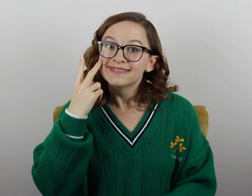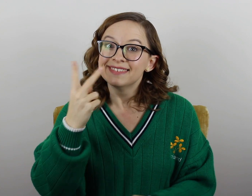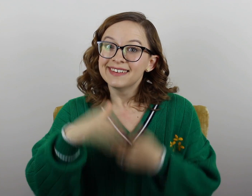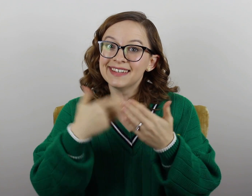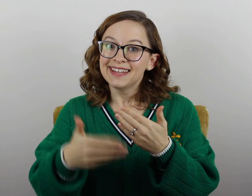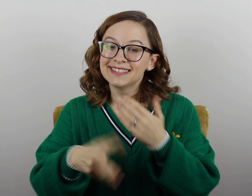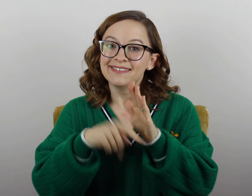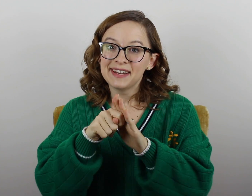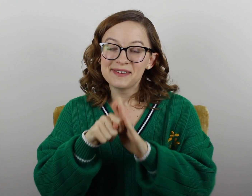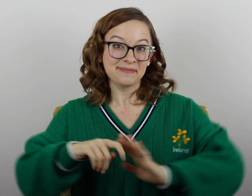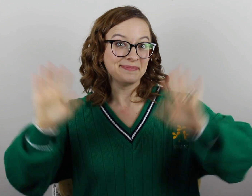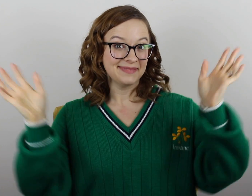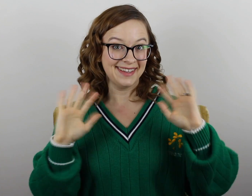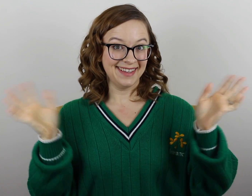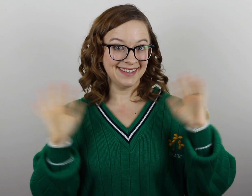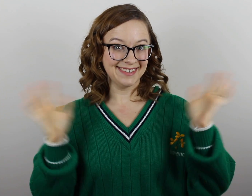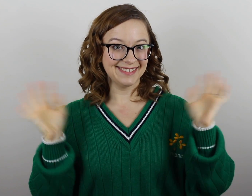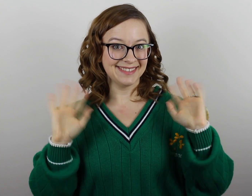Thanks so much. See you in the next video. Bye!